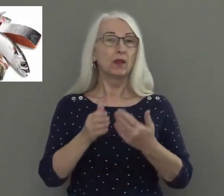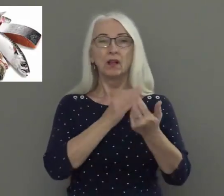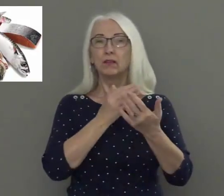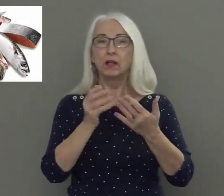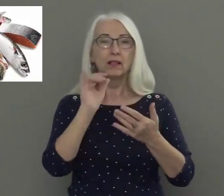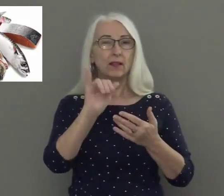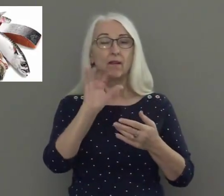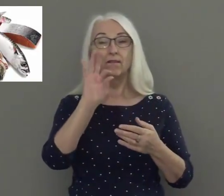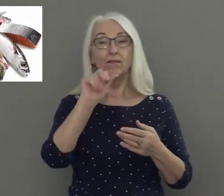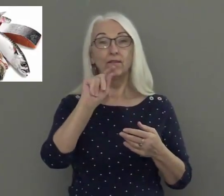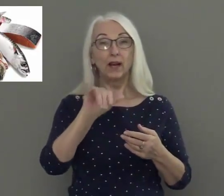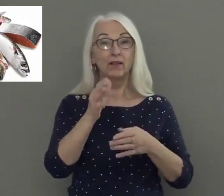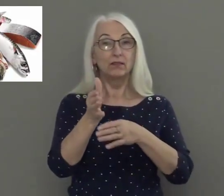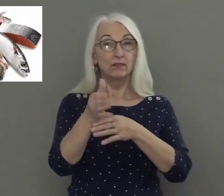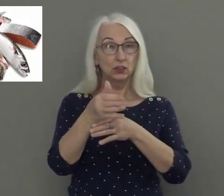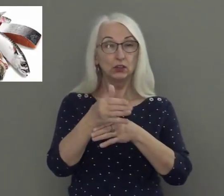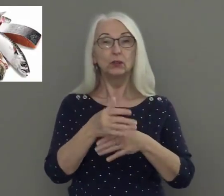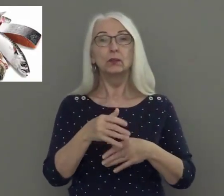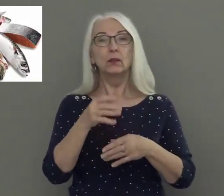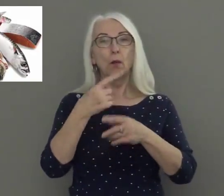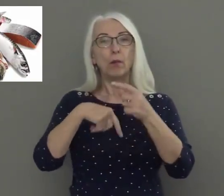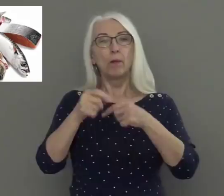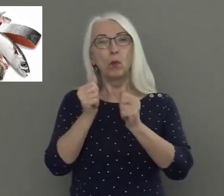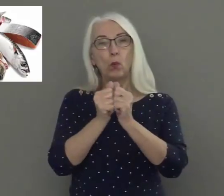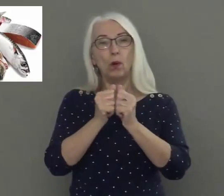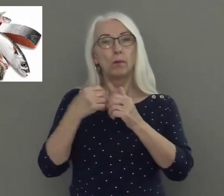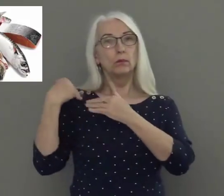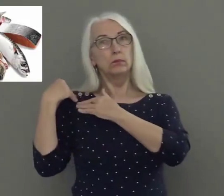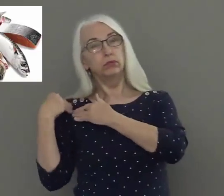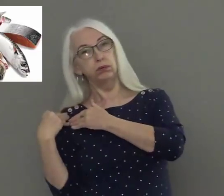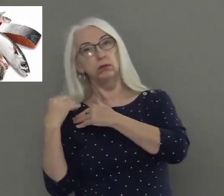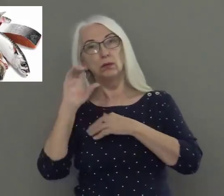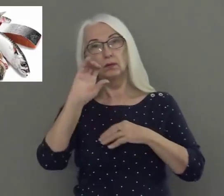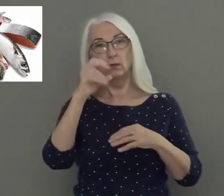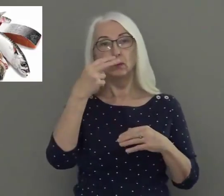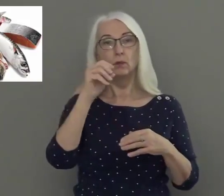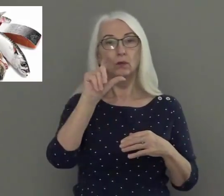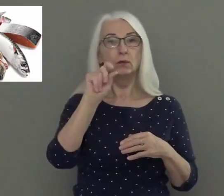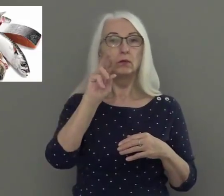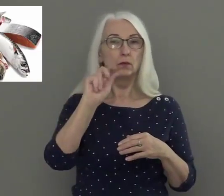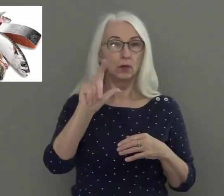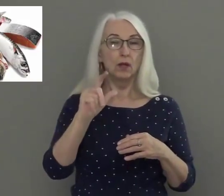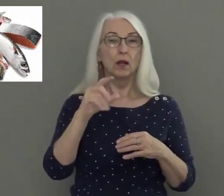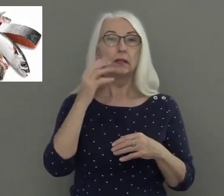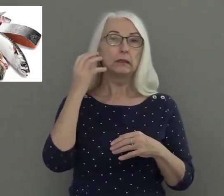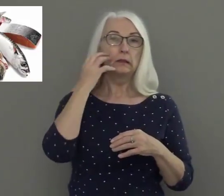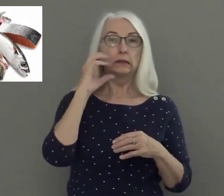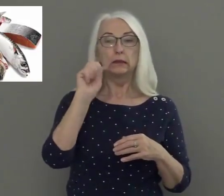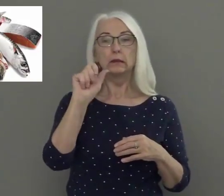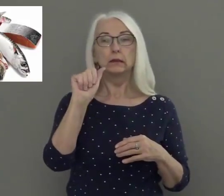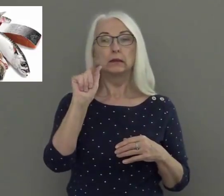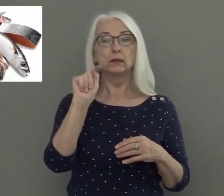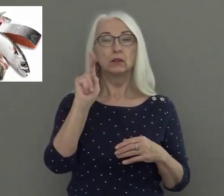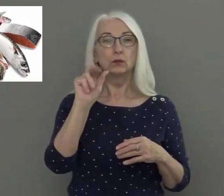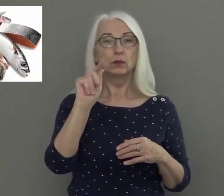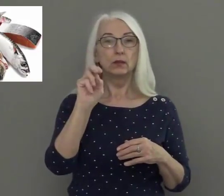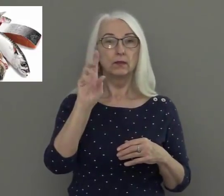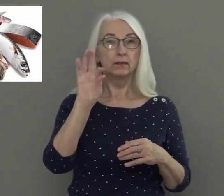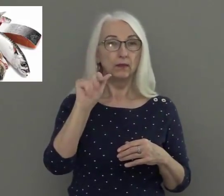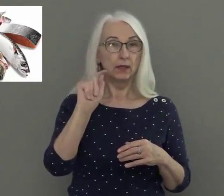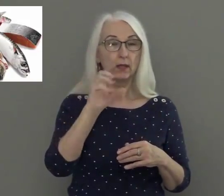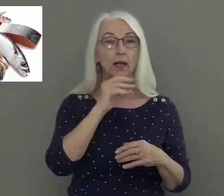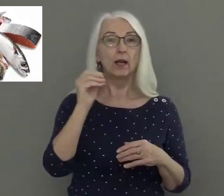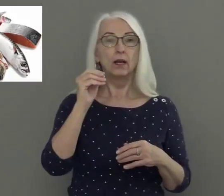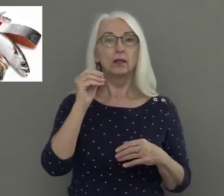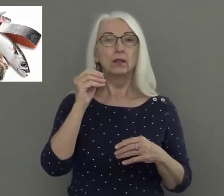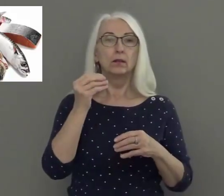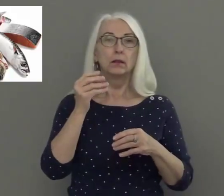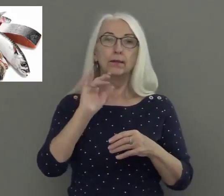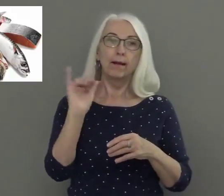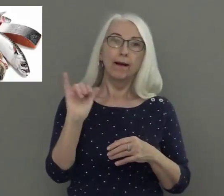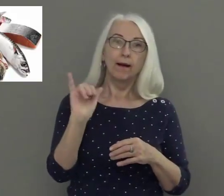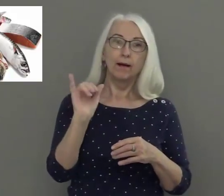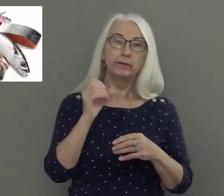However, these fatty fish come with the burden of cholesterol, saturated fats, and potential